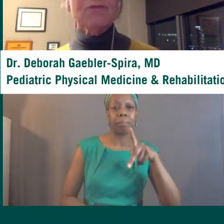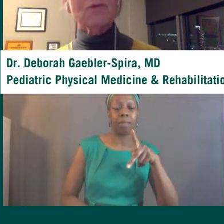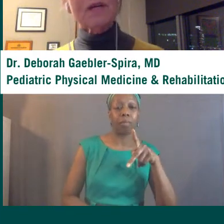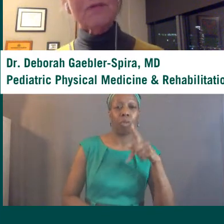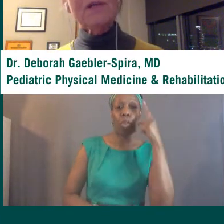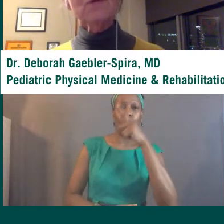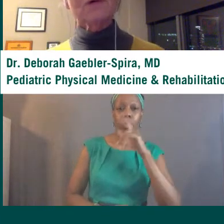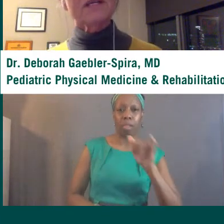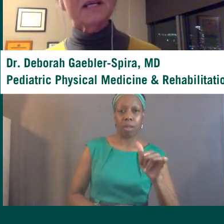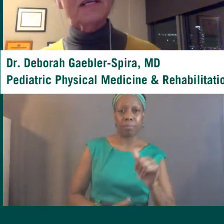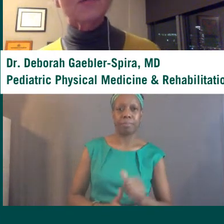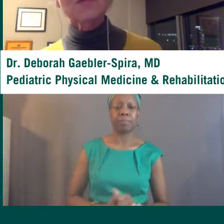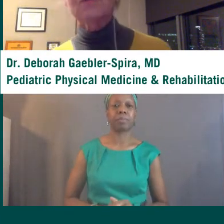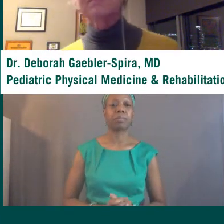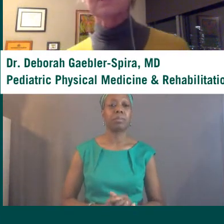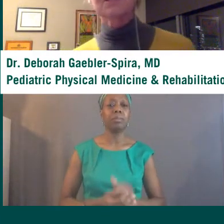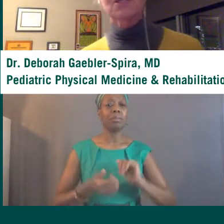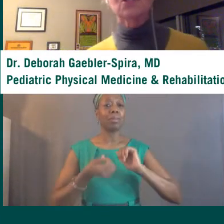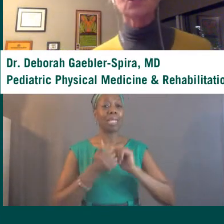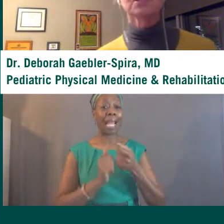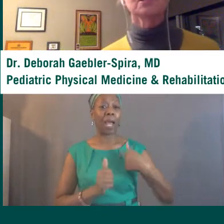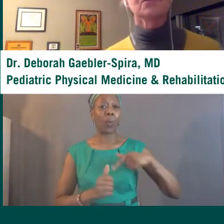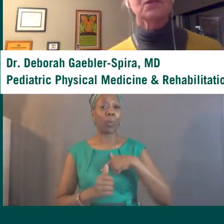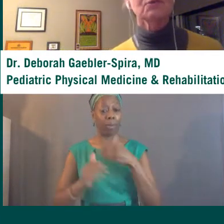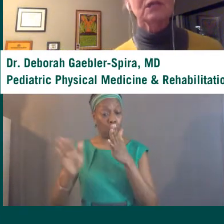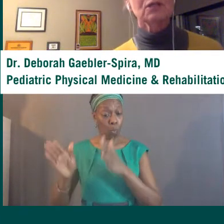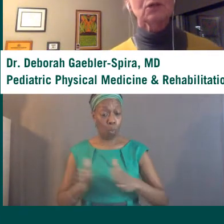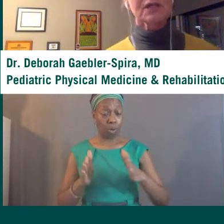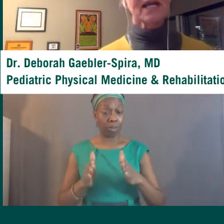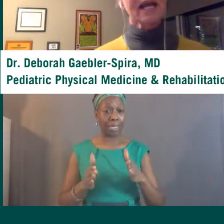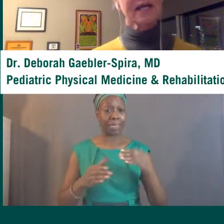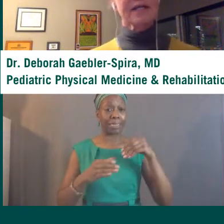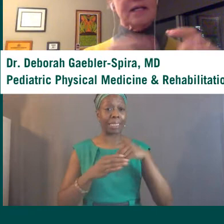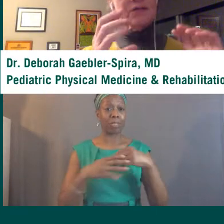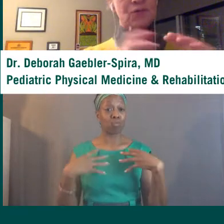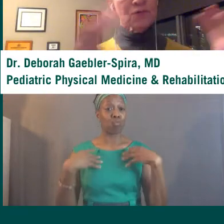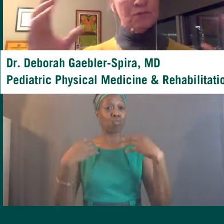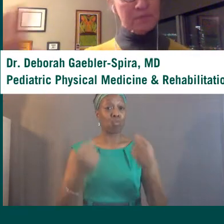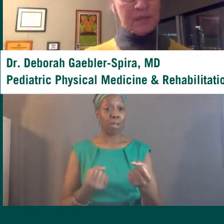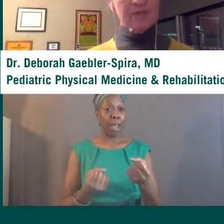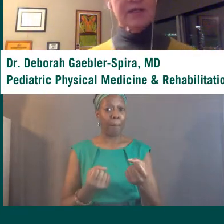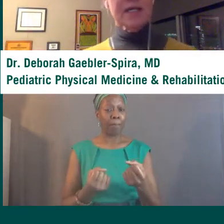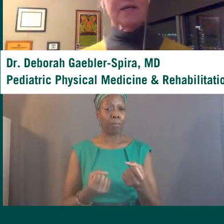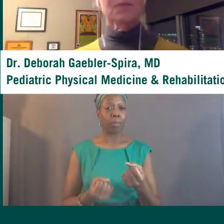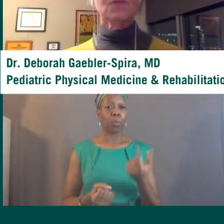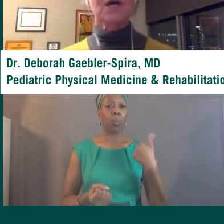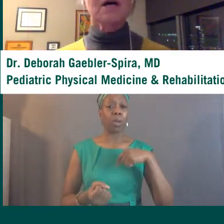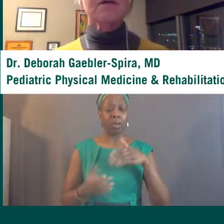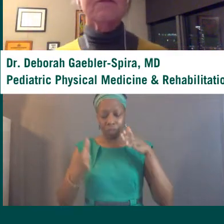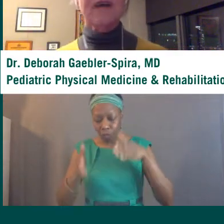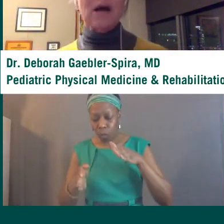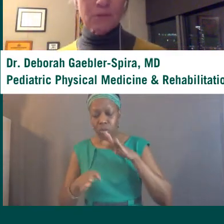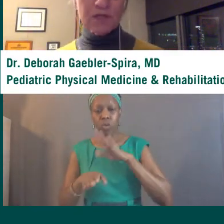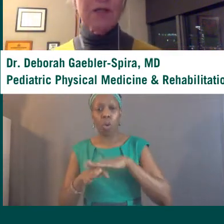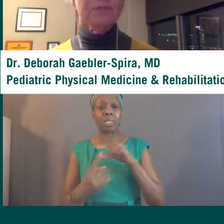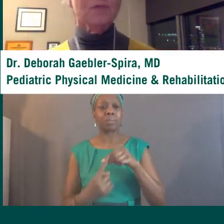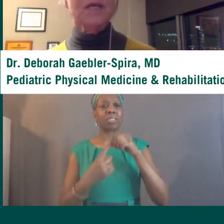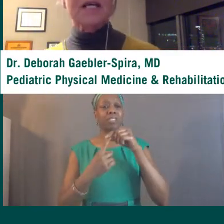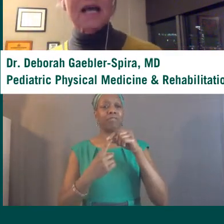The way we organize and rehabilitation is that we look at certain paradigms of outcomes.